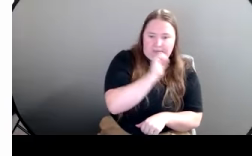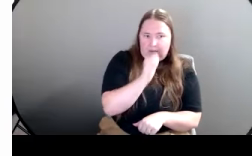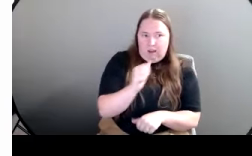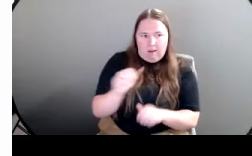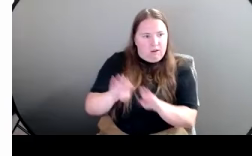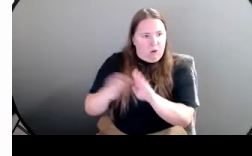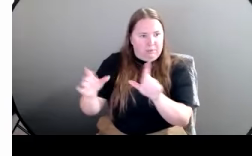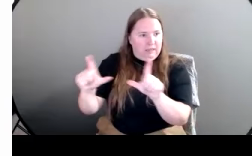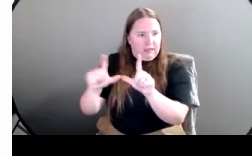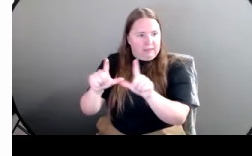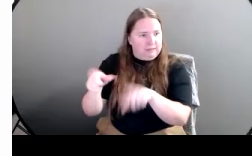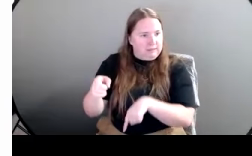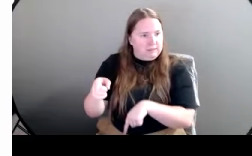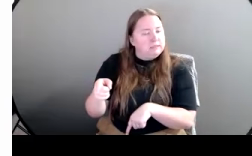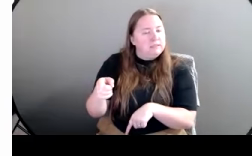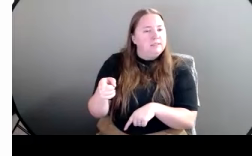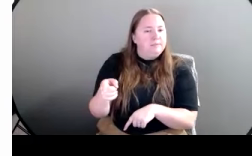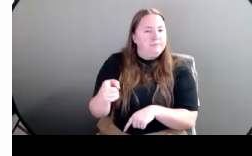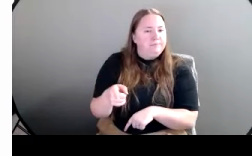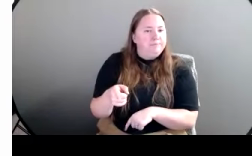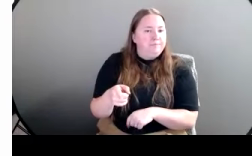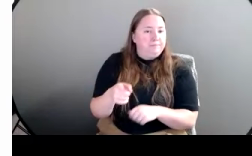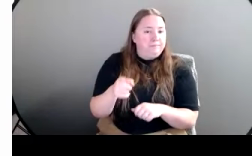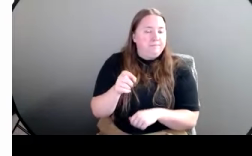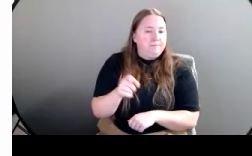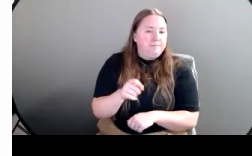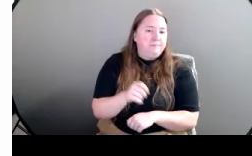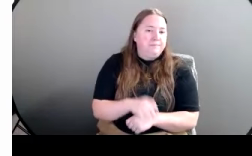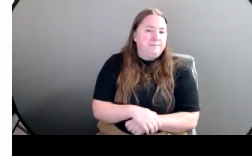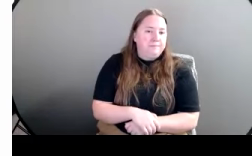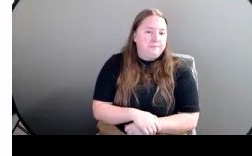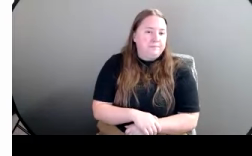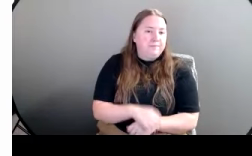So that would be if you can give them materials,